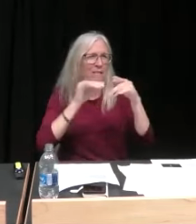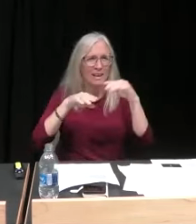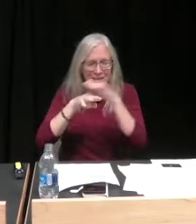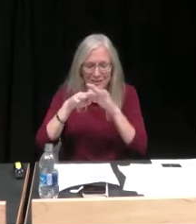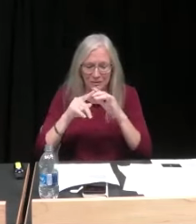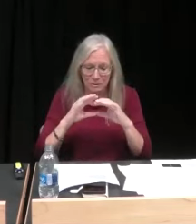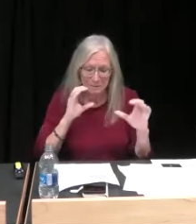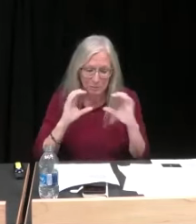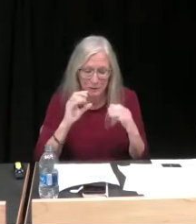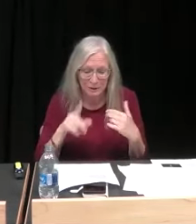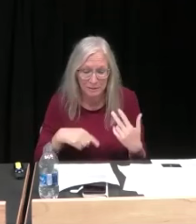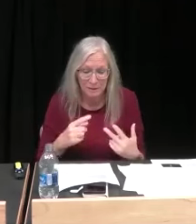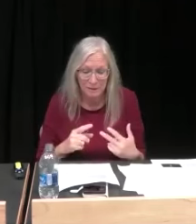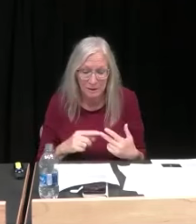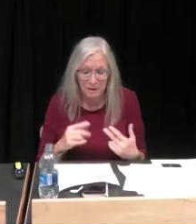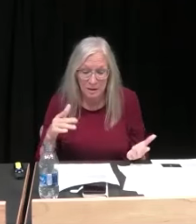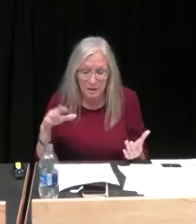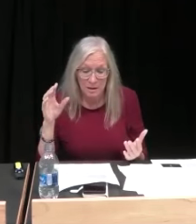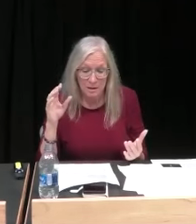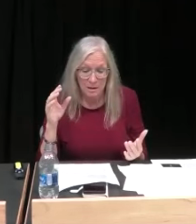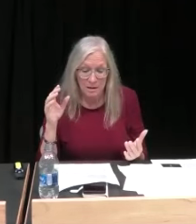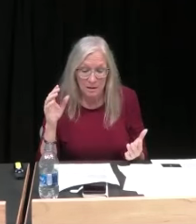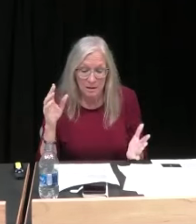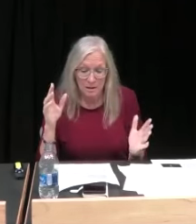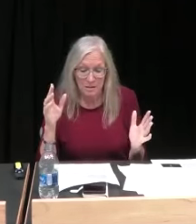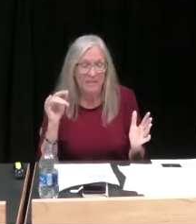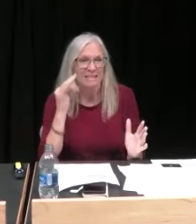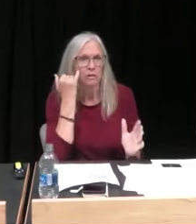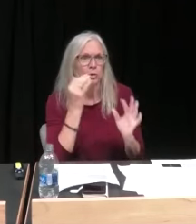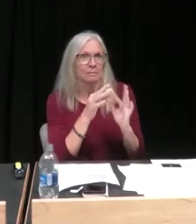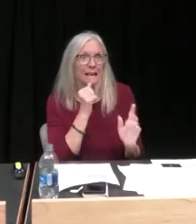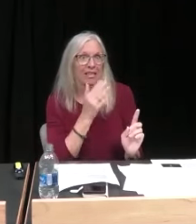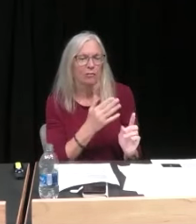a conversation without an interpreter but just that willingness that attitude